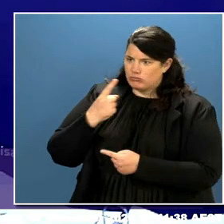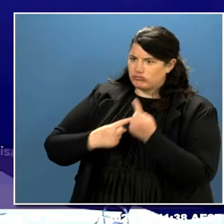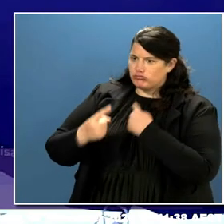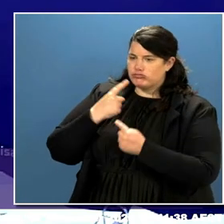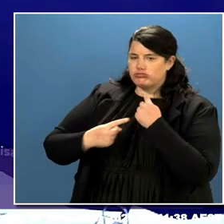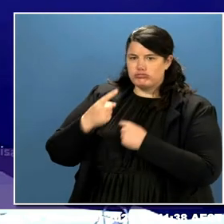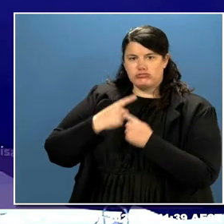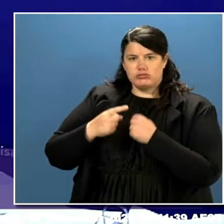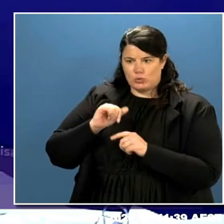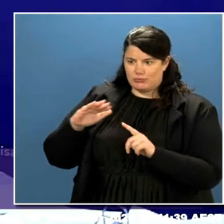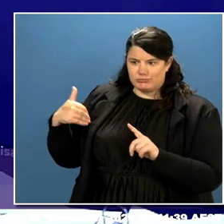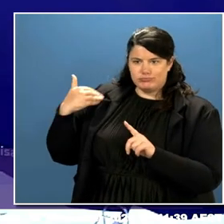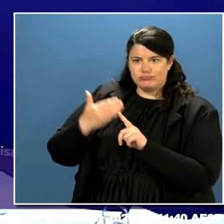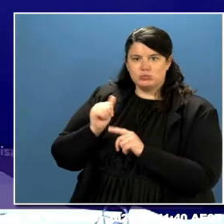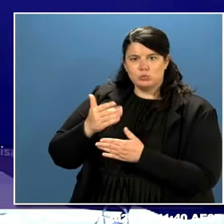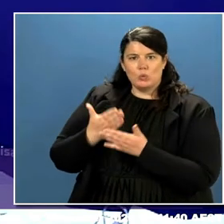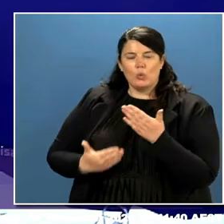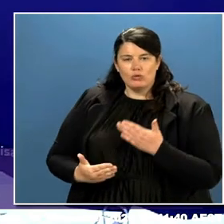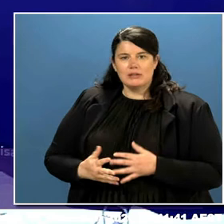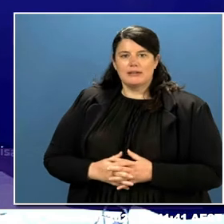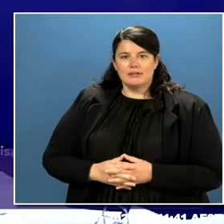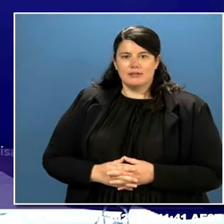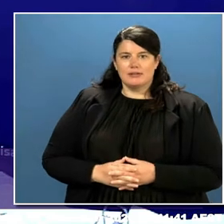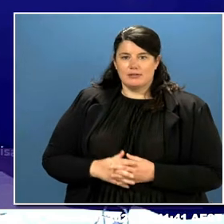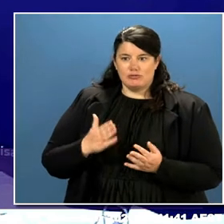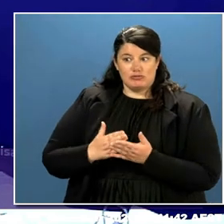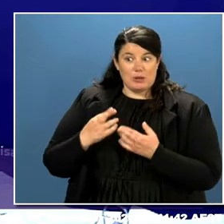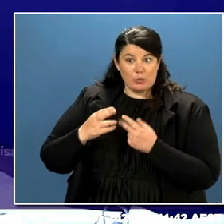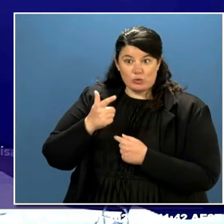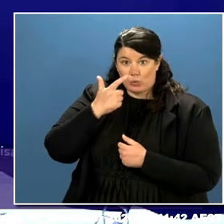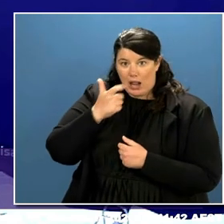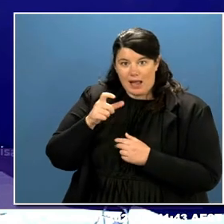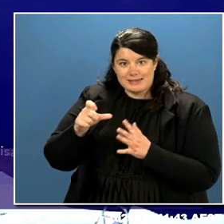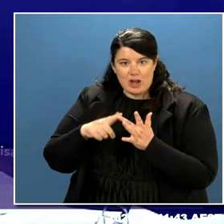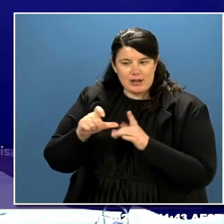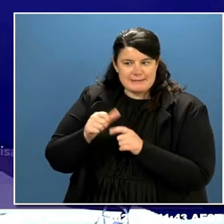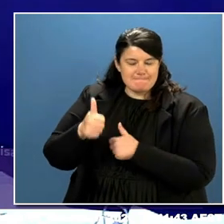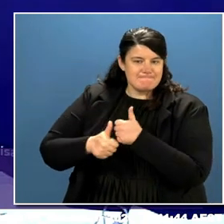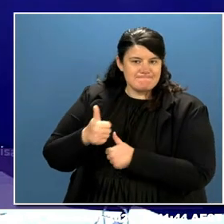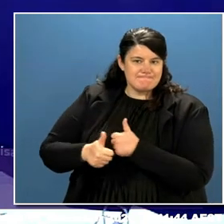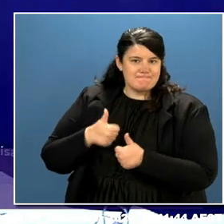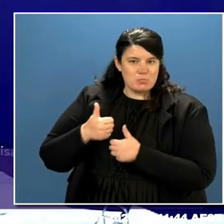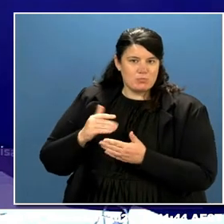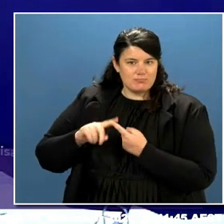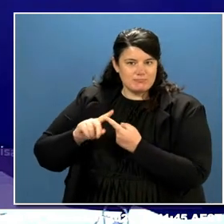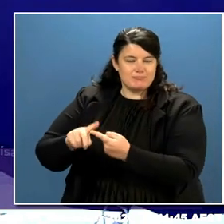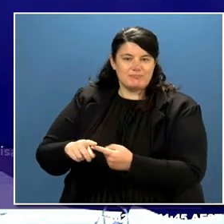employment history and we wish you every success in your current role -- Thank you very much. which you obviously enjoy enormously.